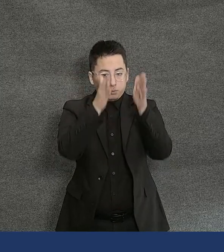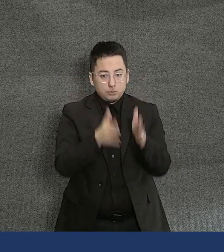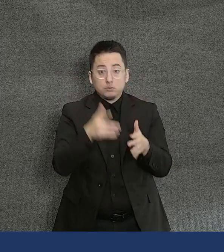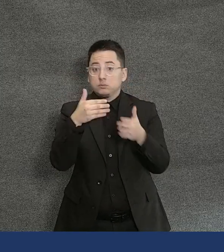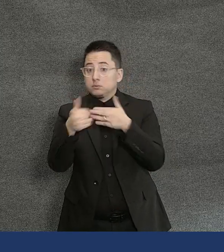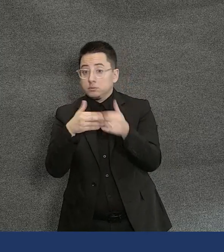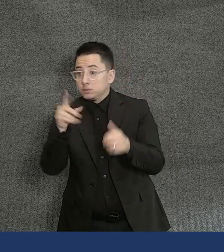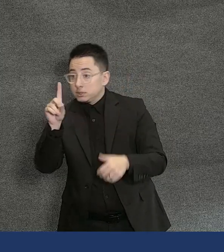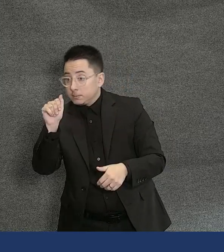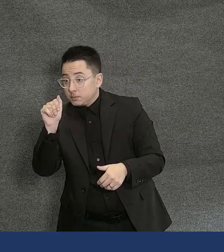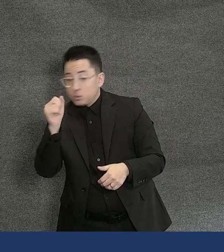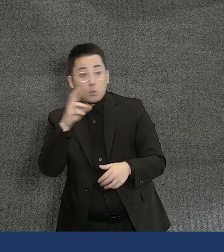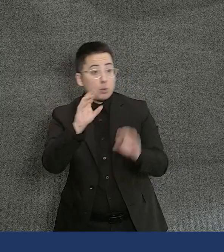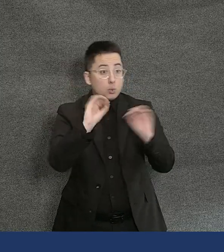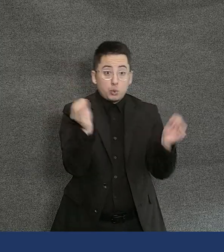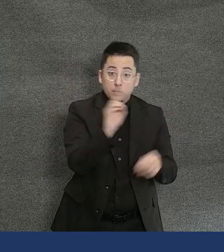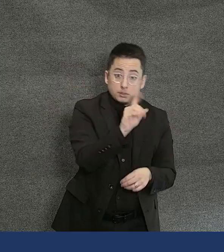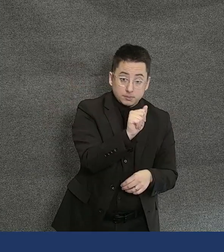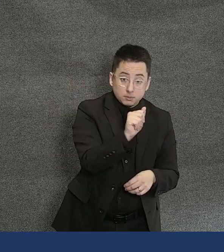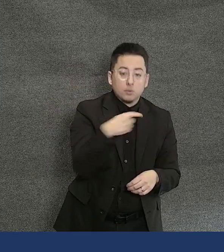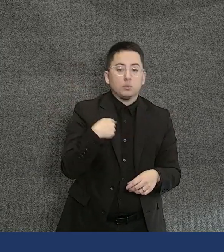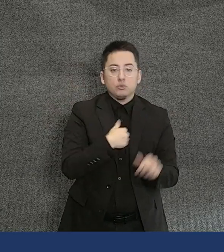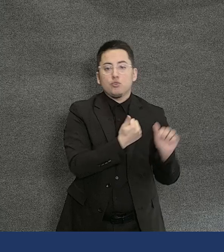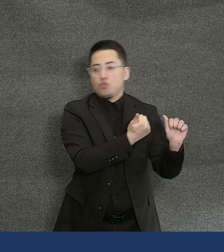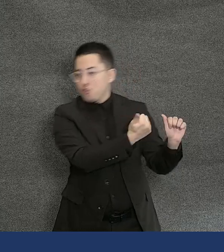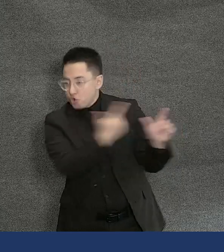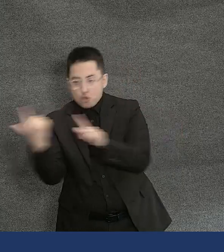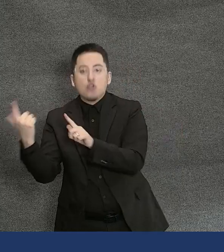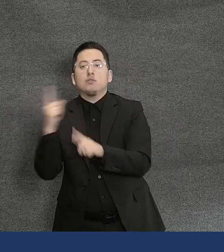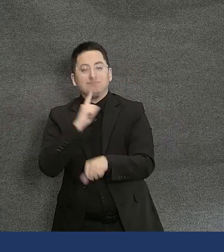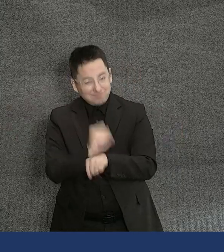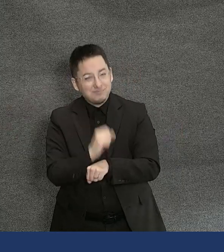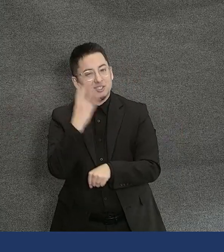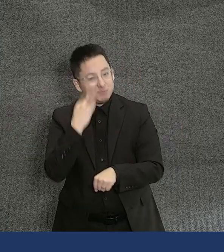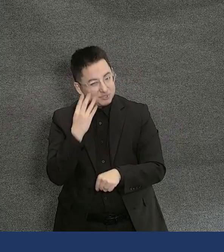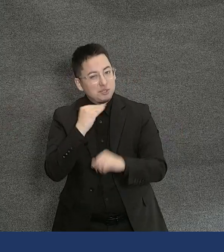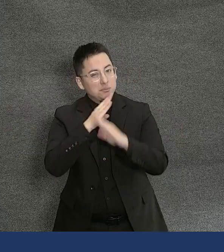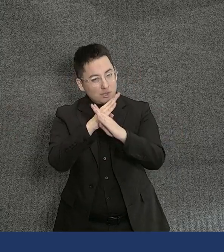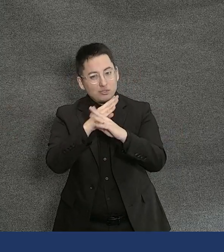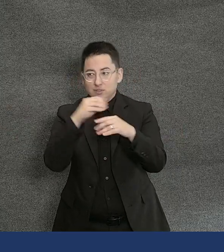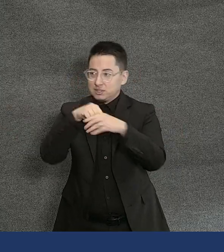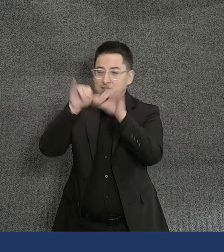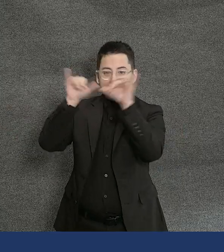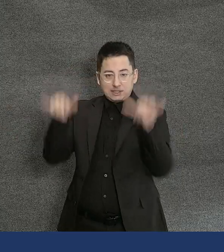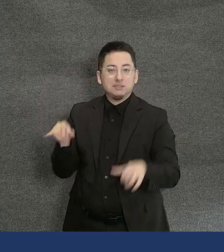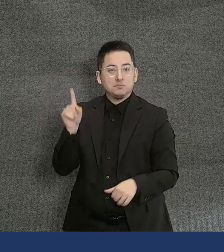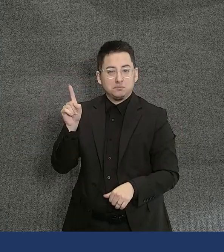we all incur barriers to the systems currently in place already.